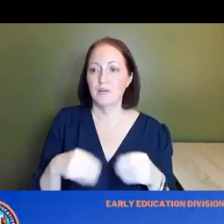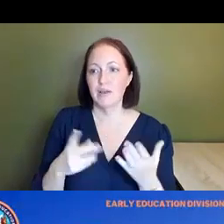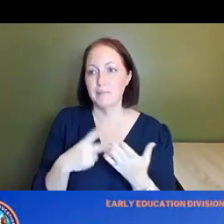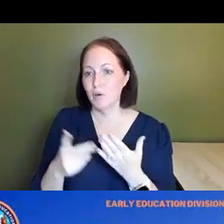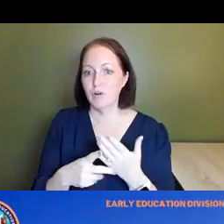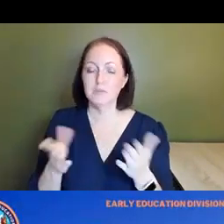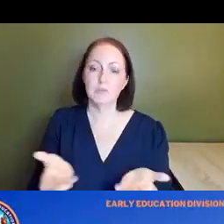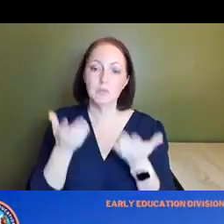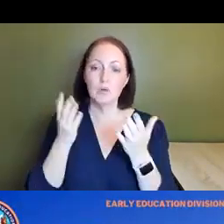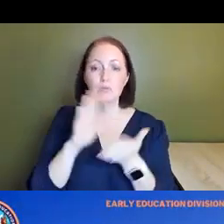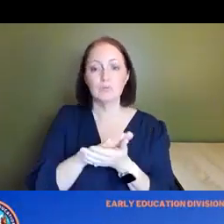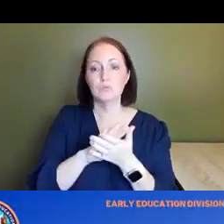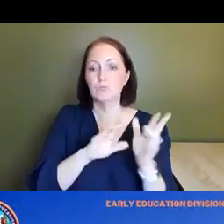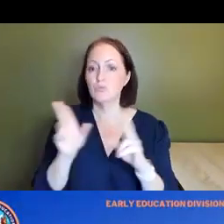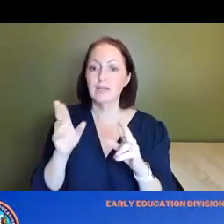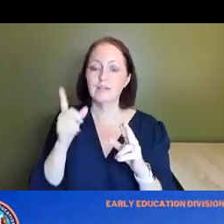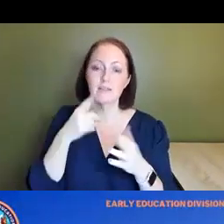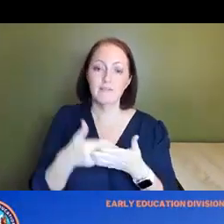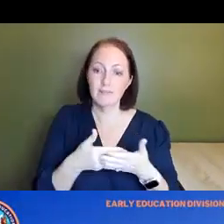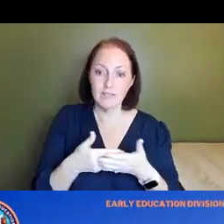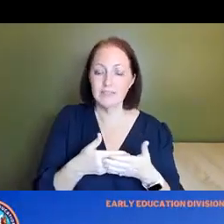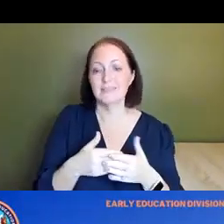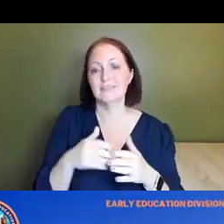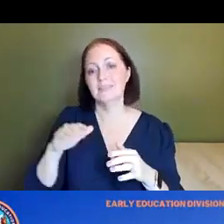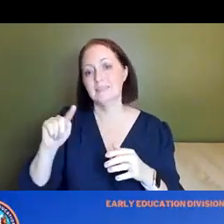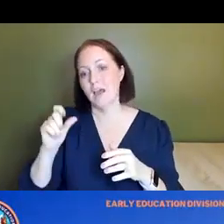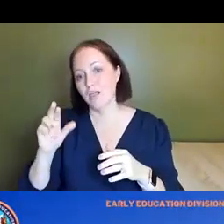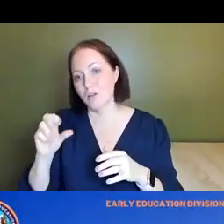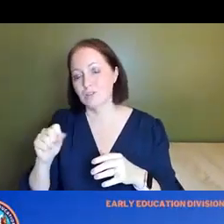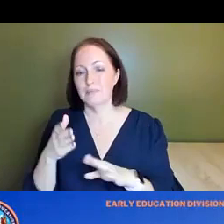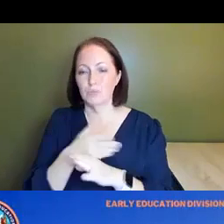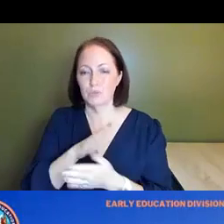promotes school readiness of infants toddlers and preschool aged children from low income